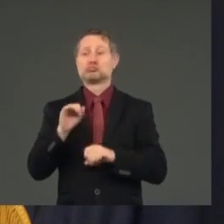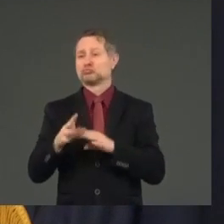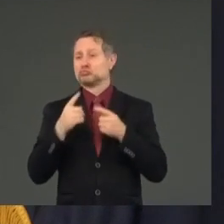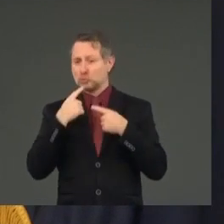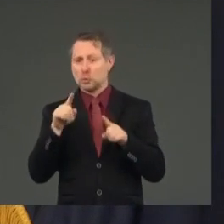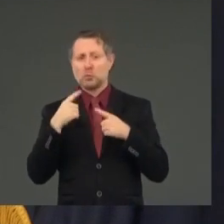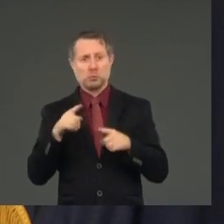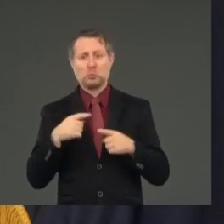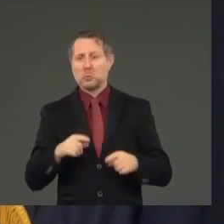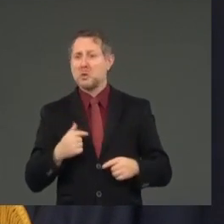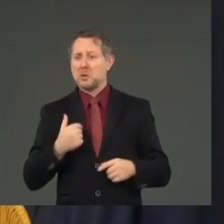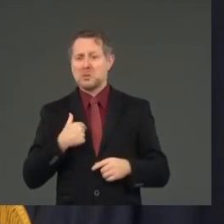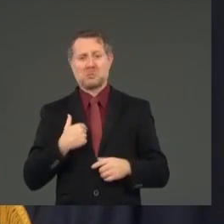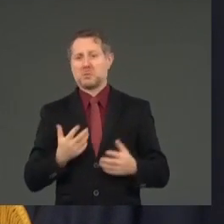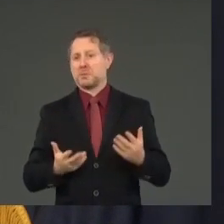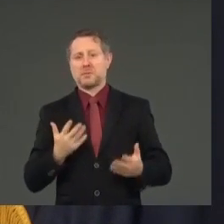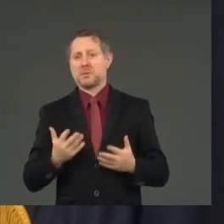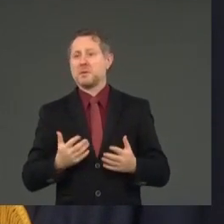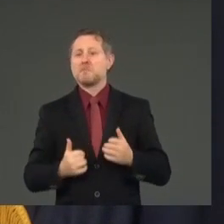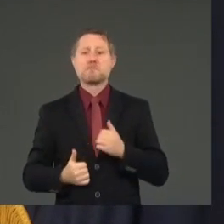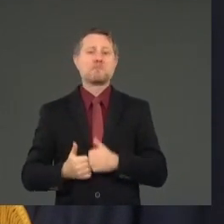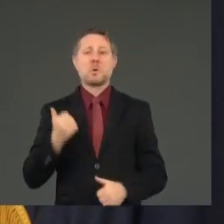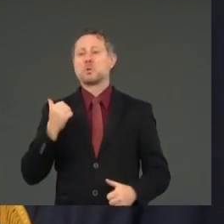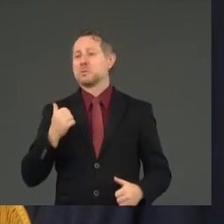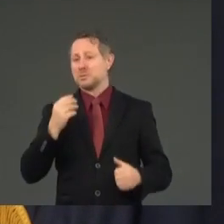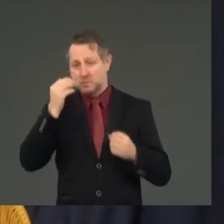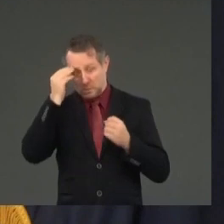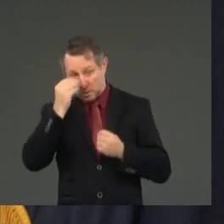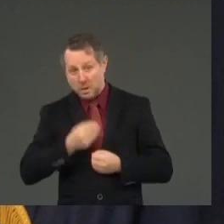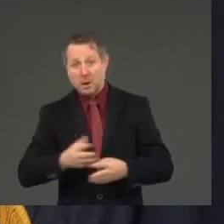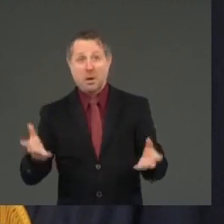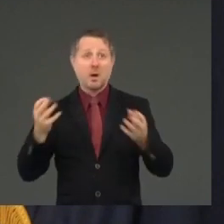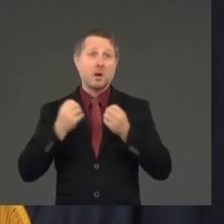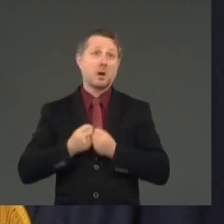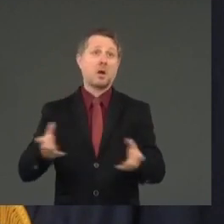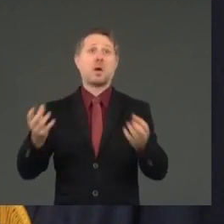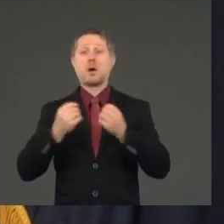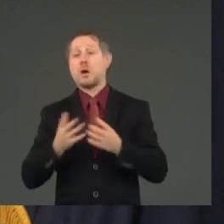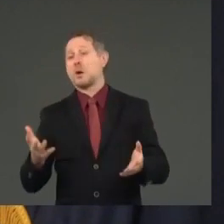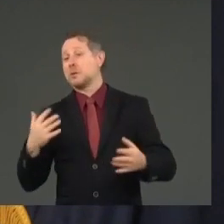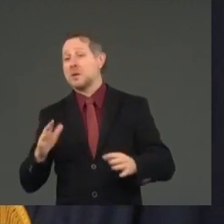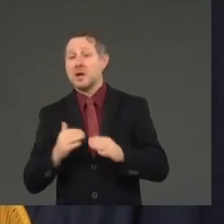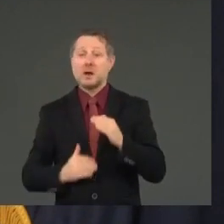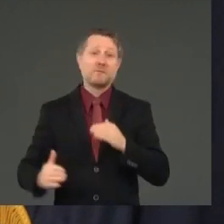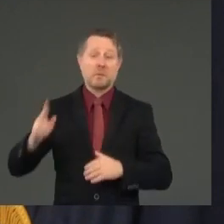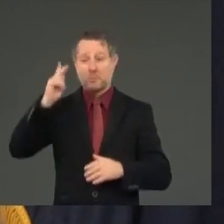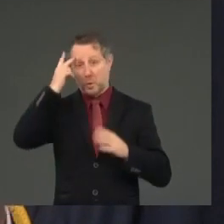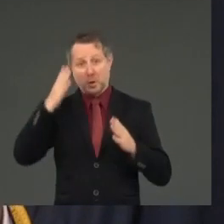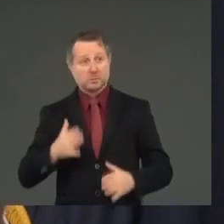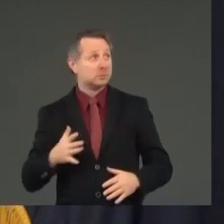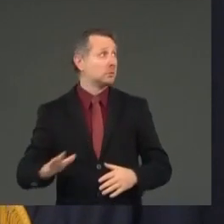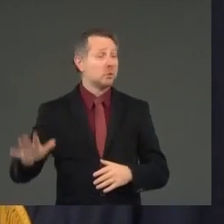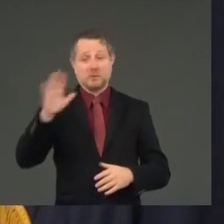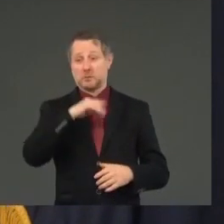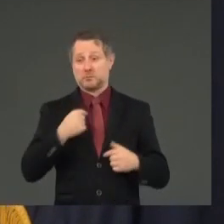TERMS OF MY UPDATES OR INFORMING